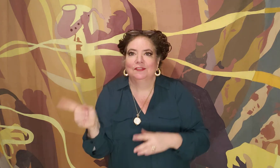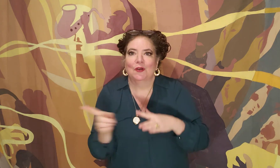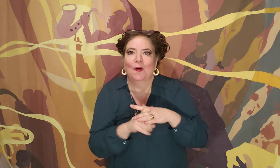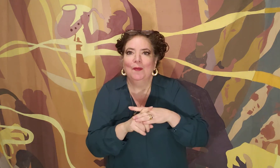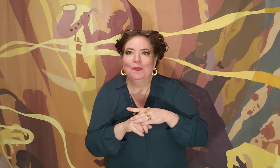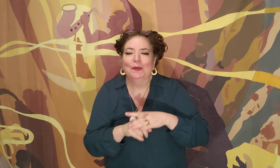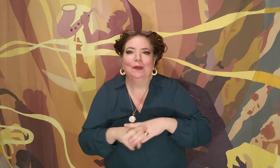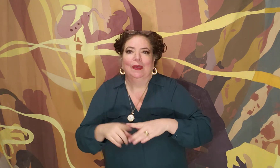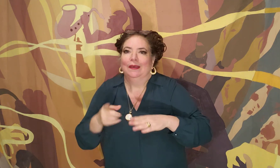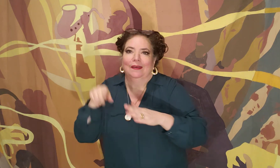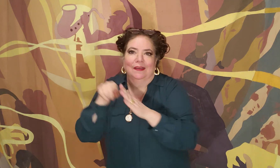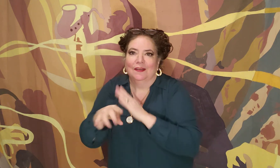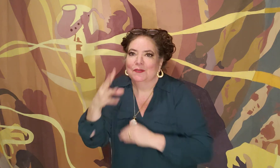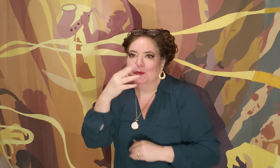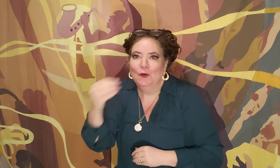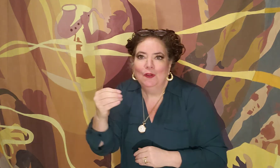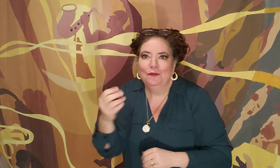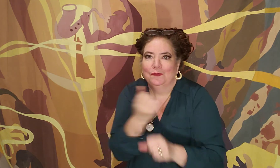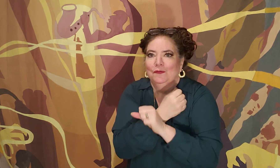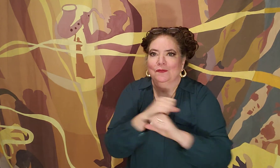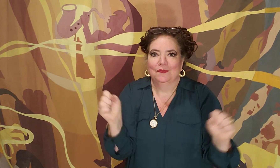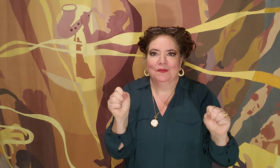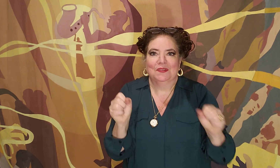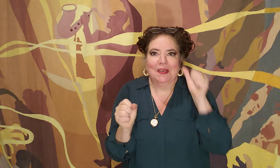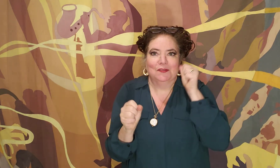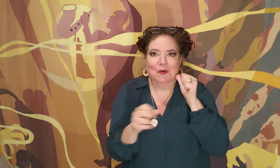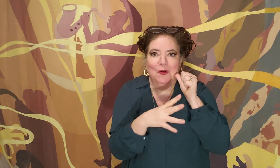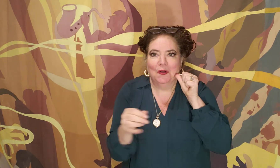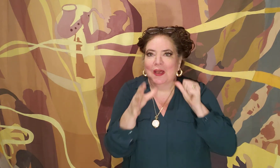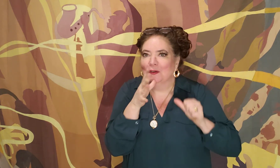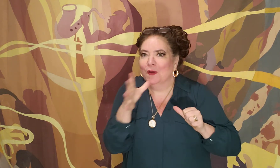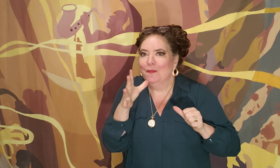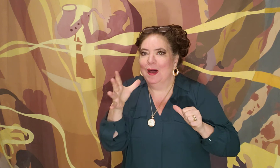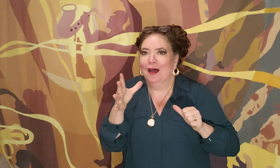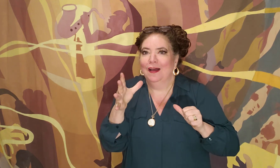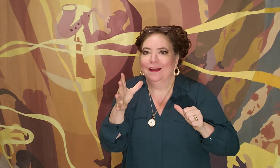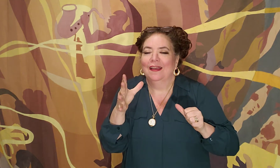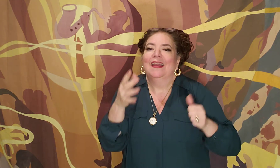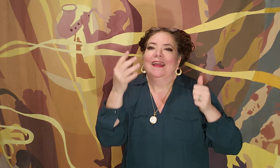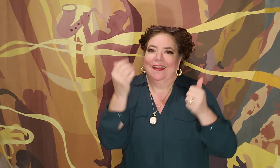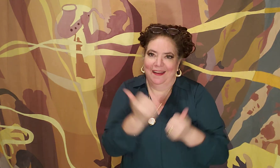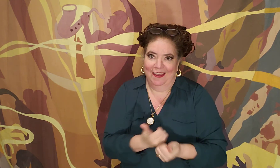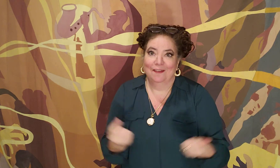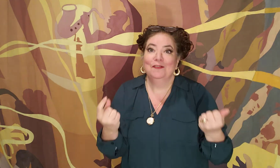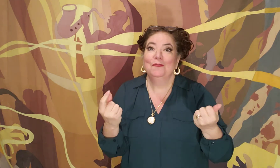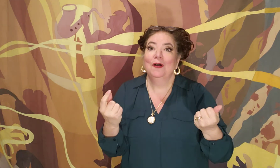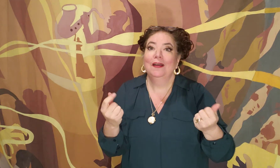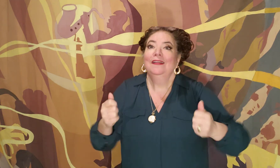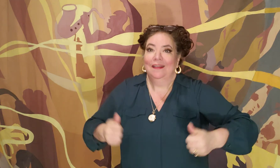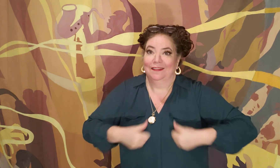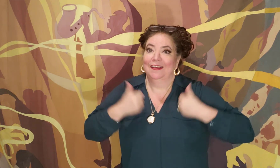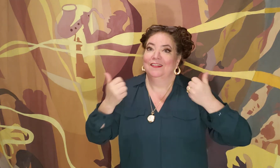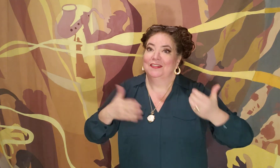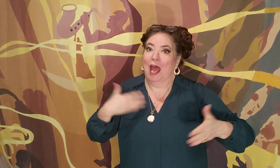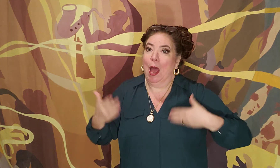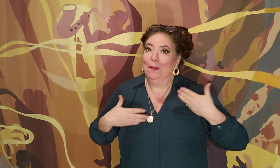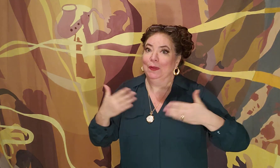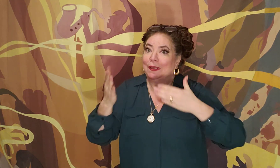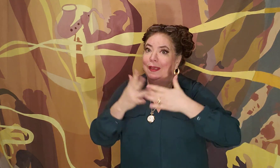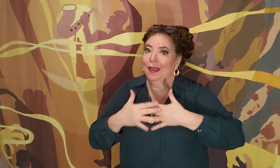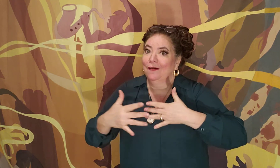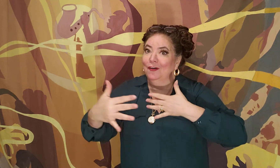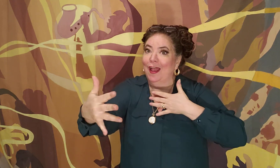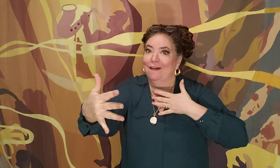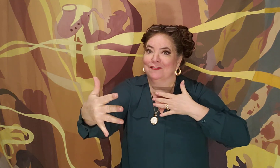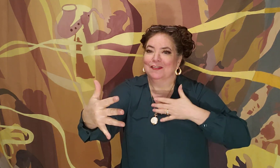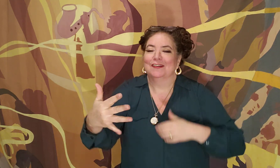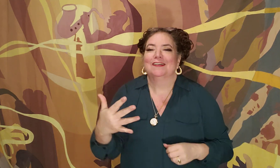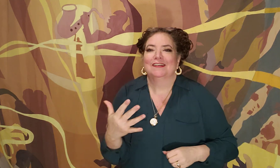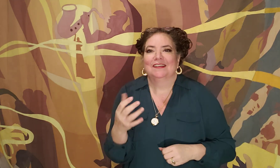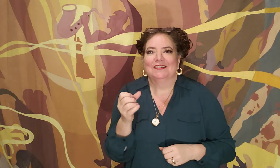show up. He kills the wolf, saves the girl and Grandma and everyone lives happily ever after. So